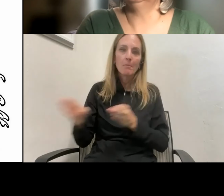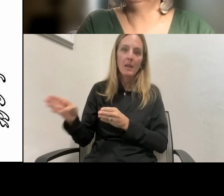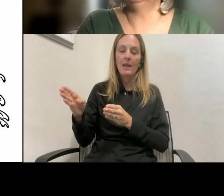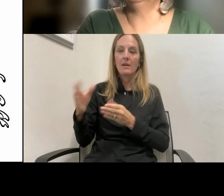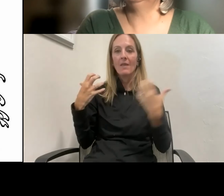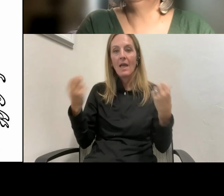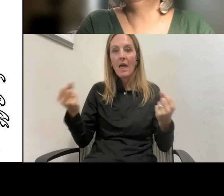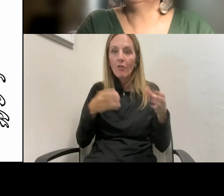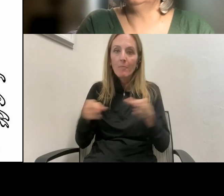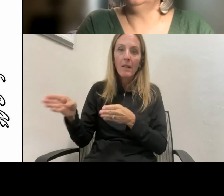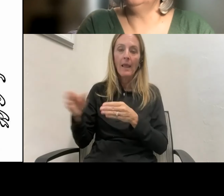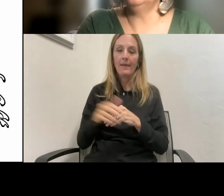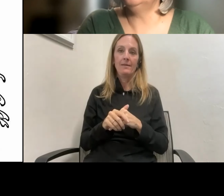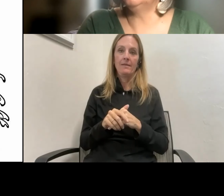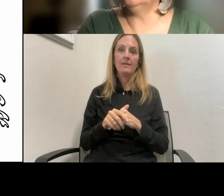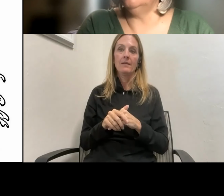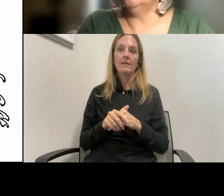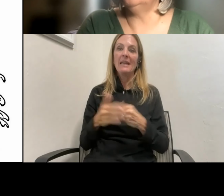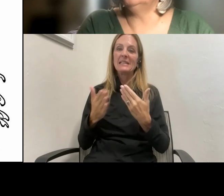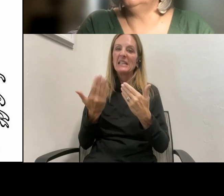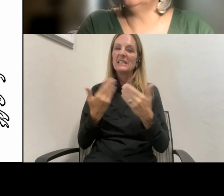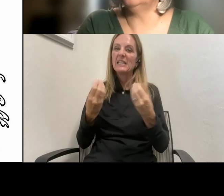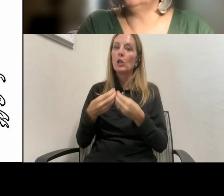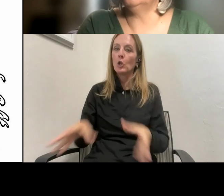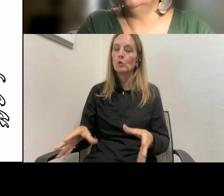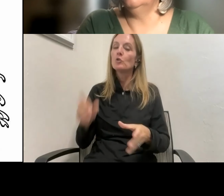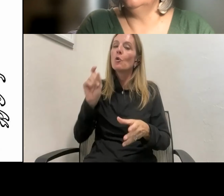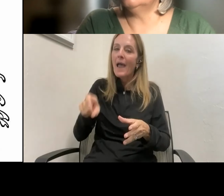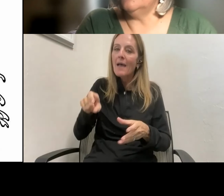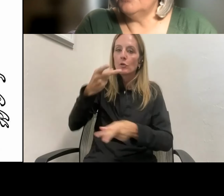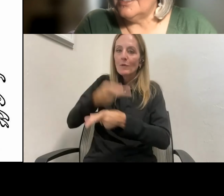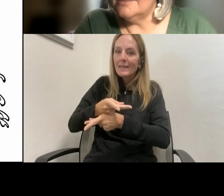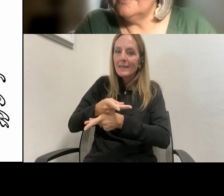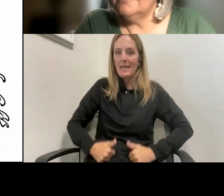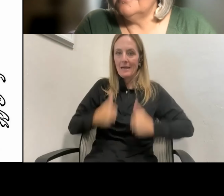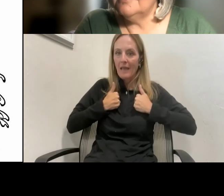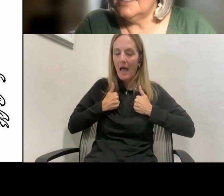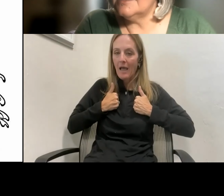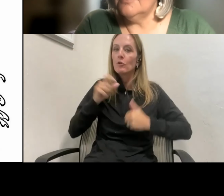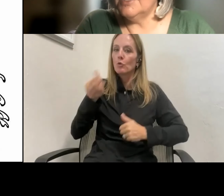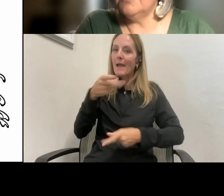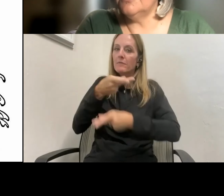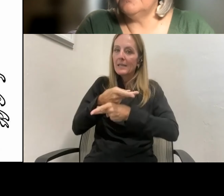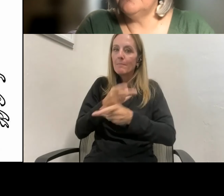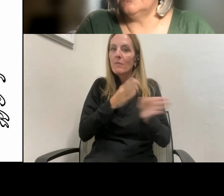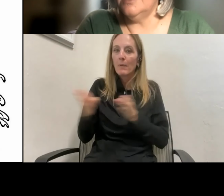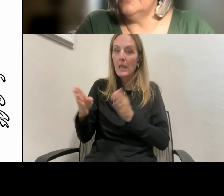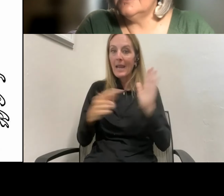So how do we keep it alive? And so celebrate. Celebrate with your people, have a dinner